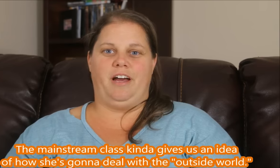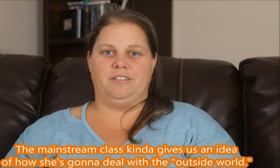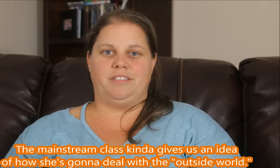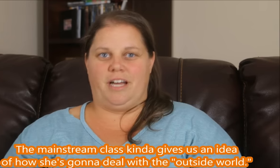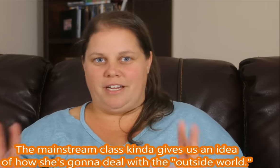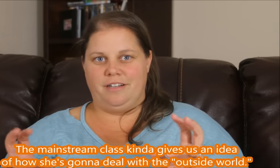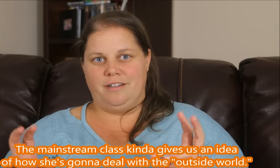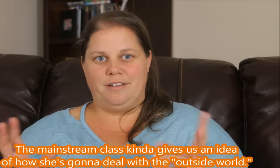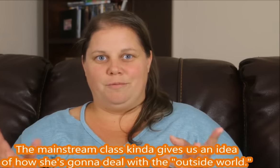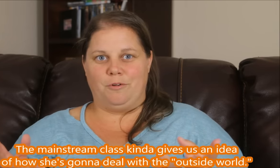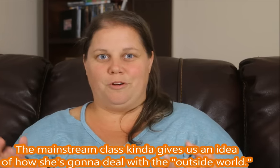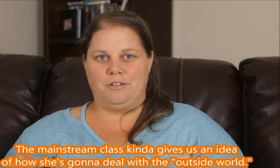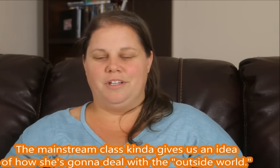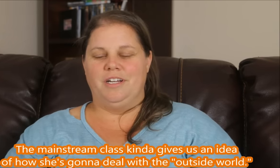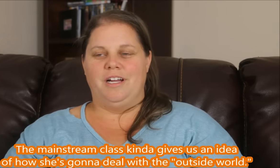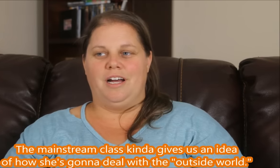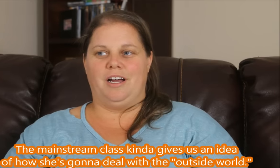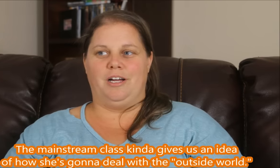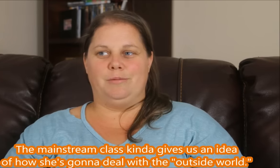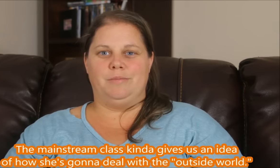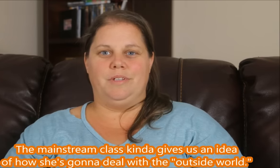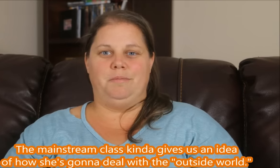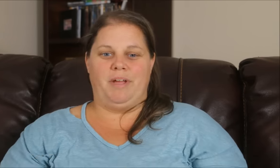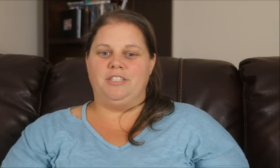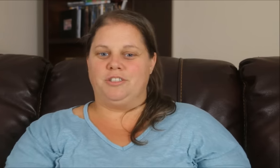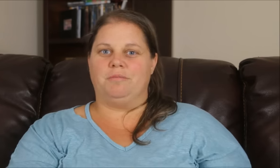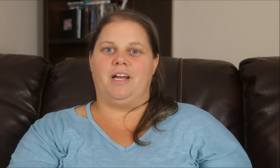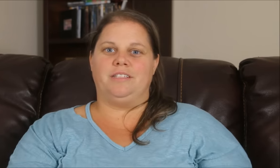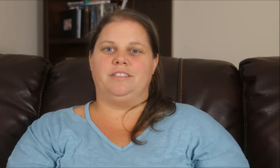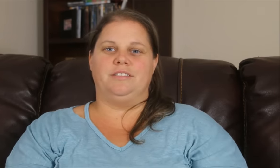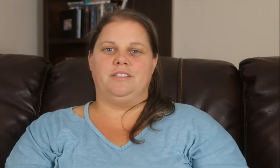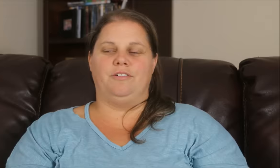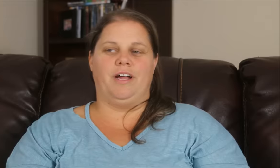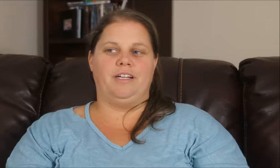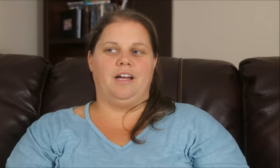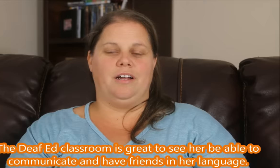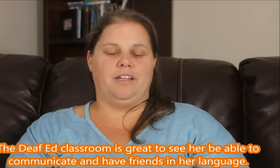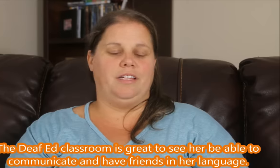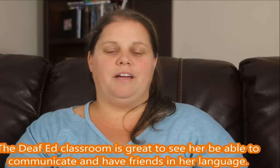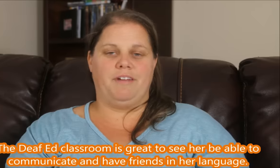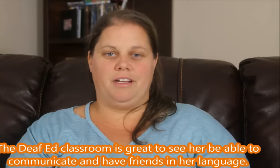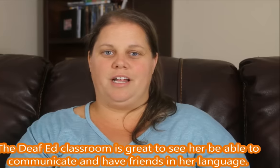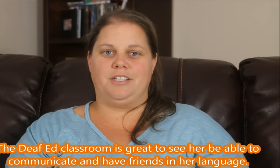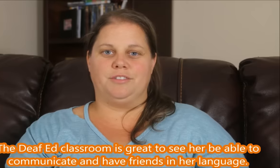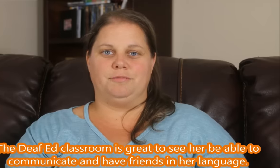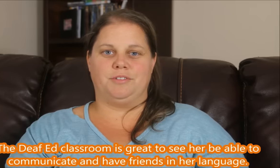outside world mainstream classes that great as a deaf ed classroom it was